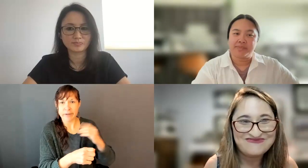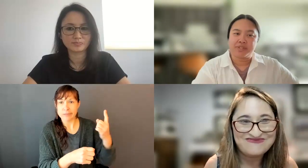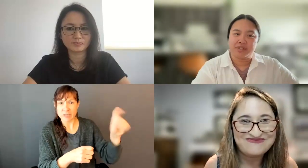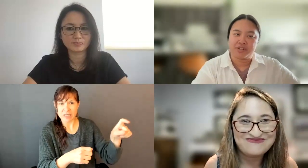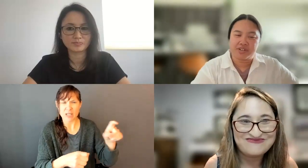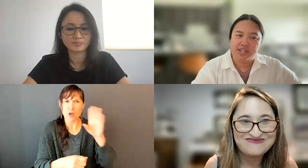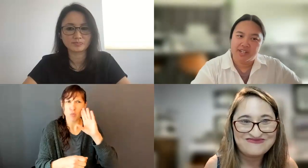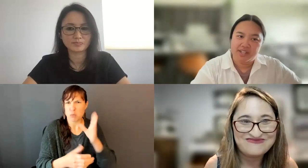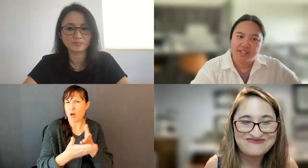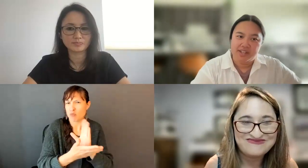I absolutely agree.